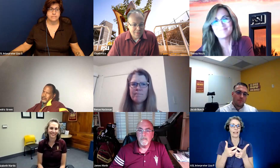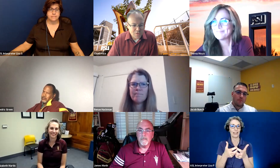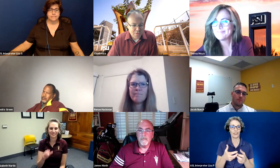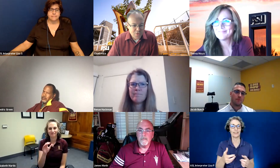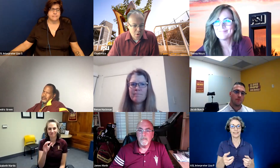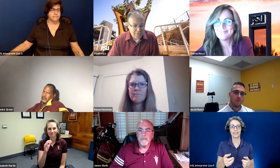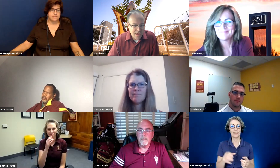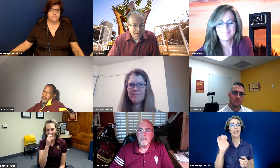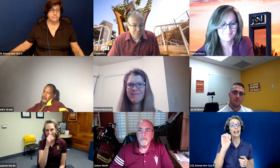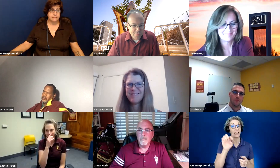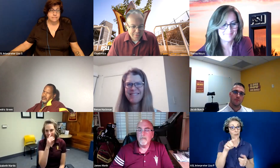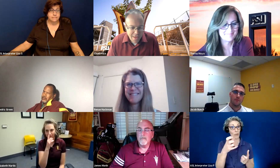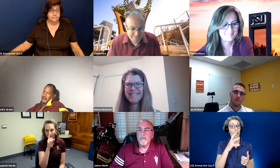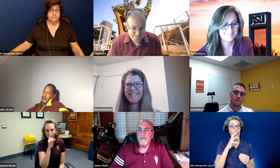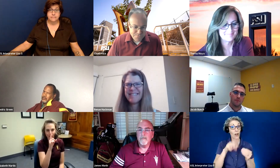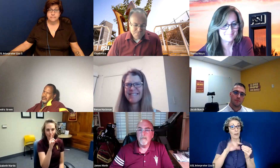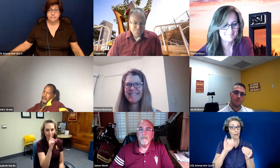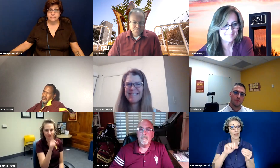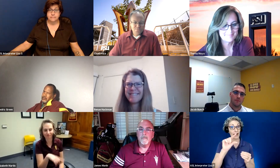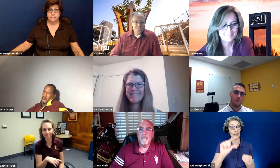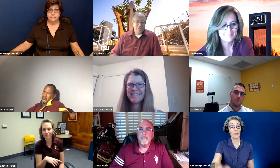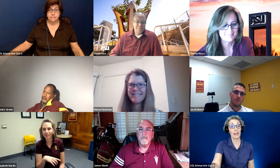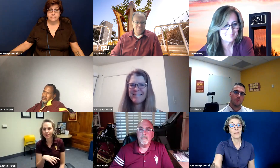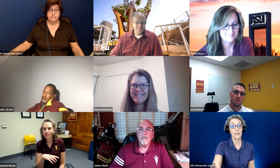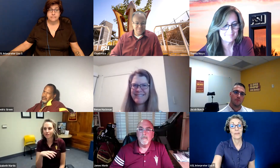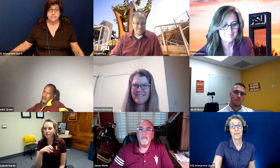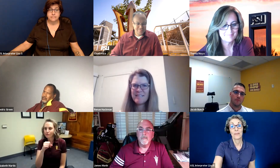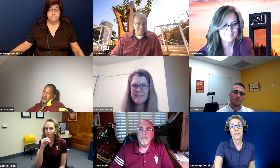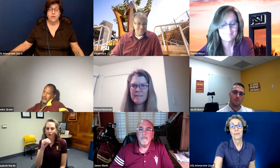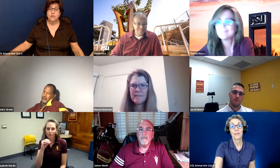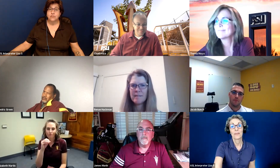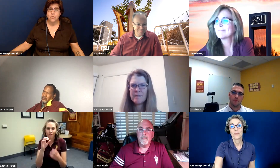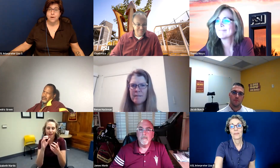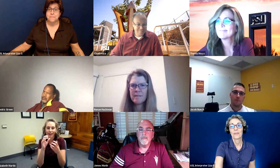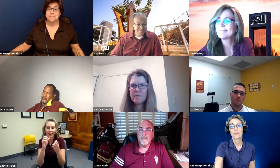Elizabeth, do you want to talk a little bit about that? Sure.